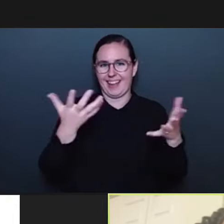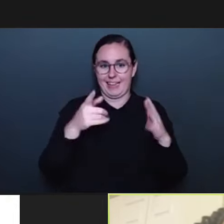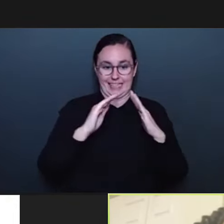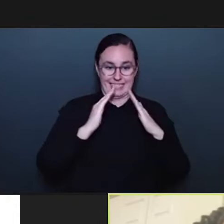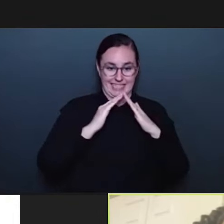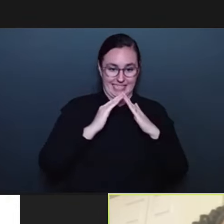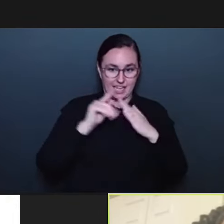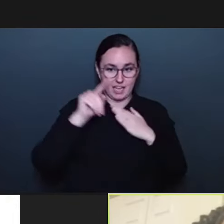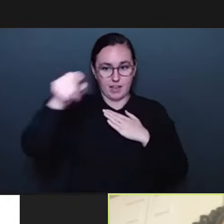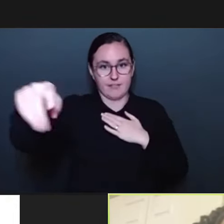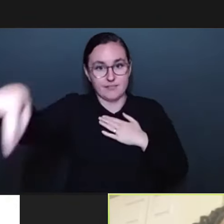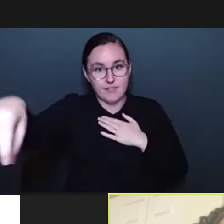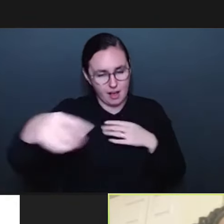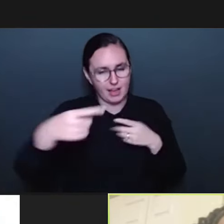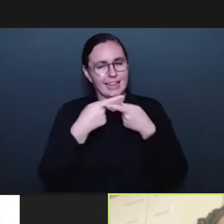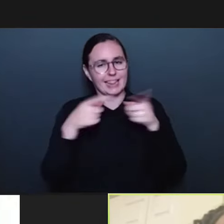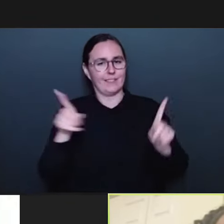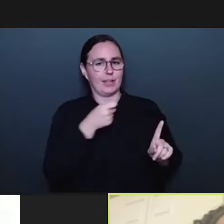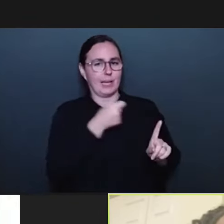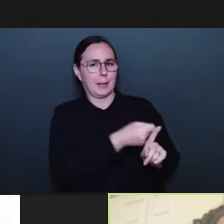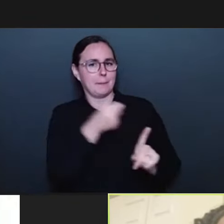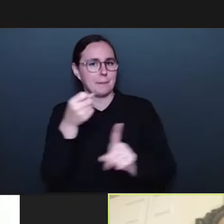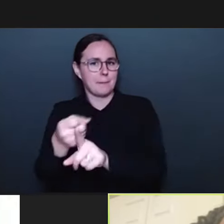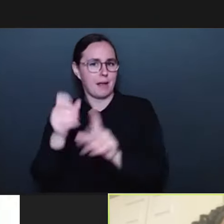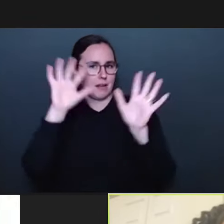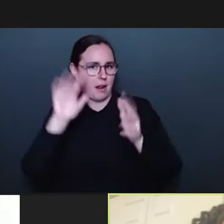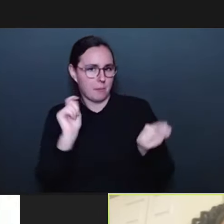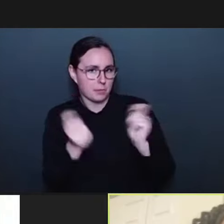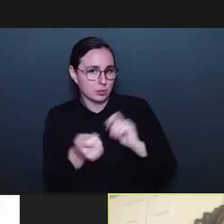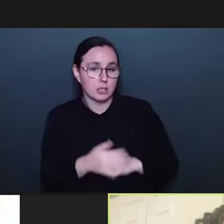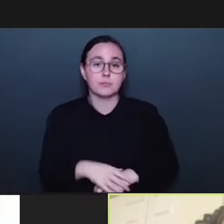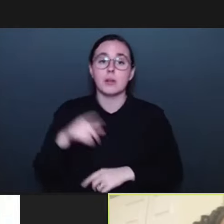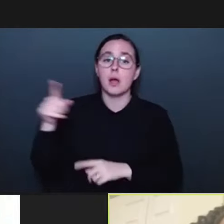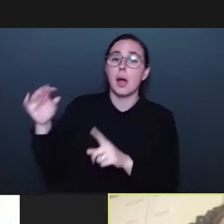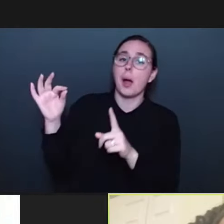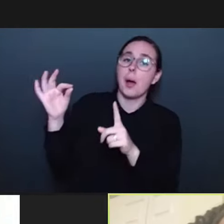being somewhere in Latin America more vulnerable to climate change than others. The solutions